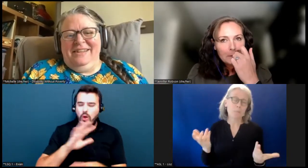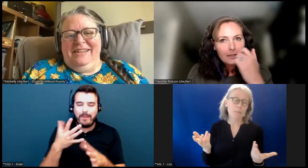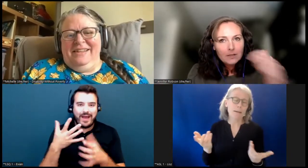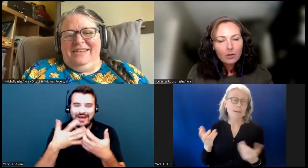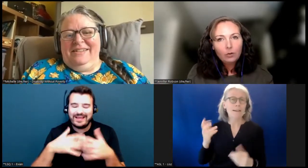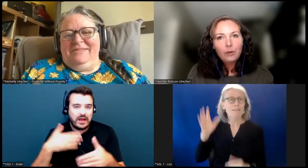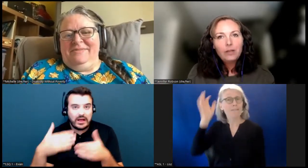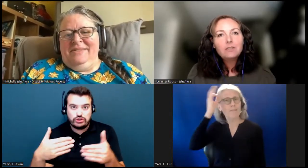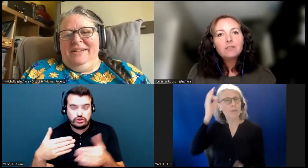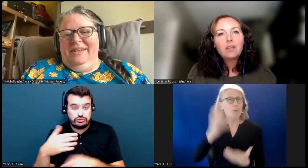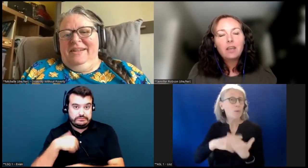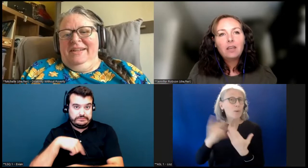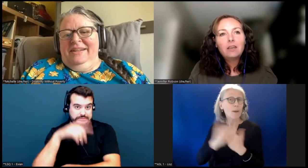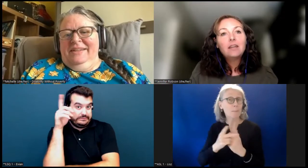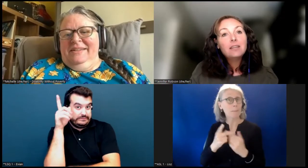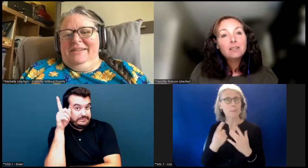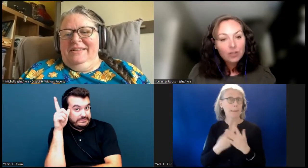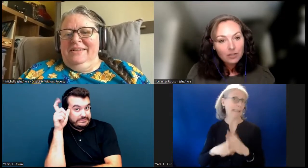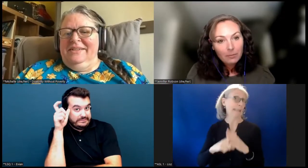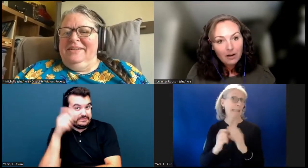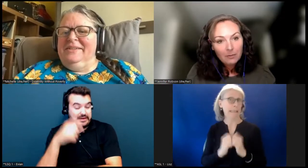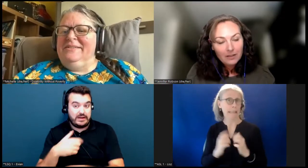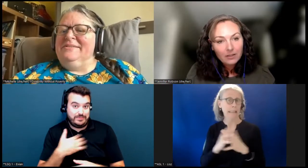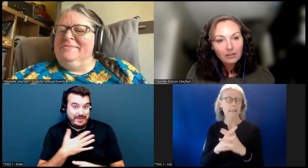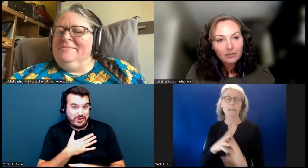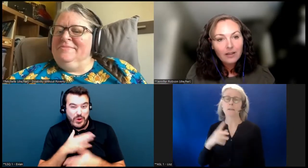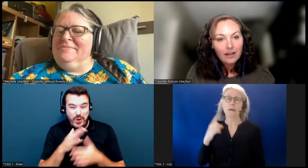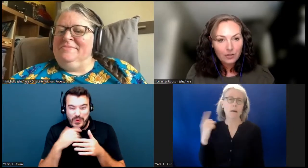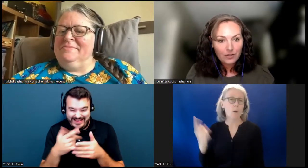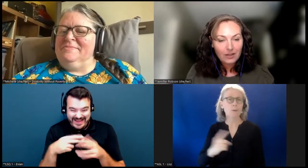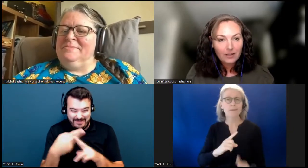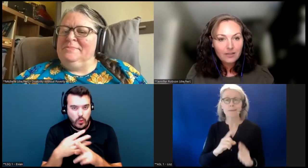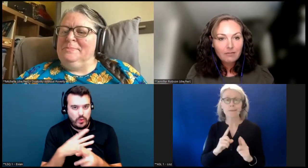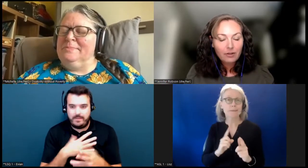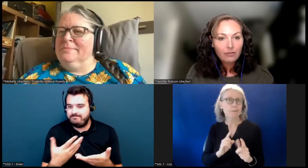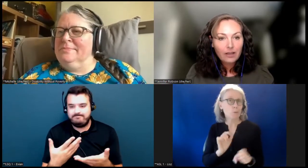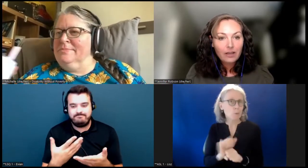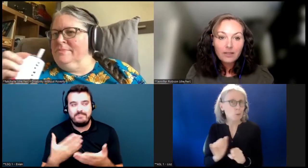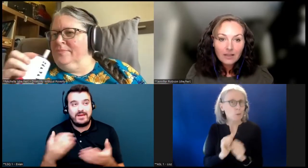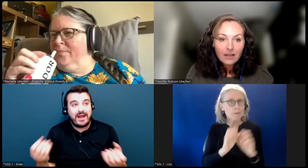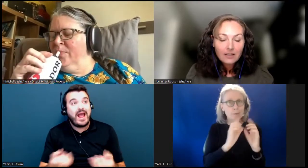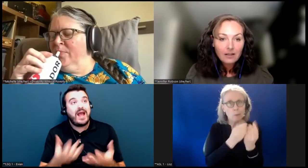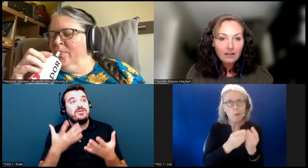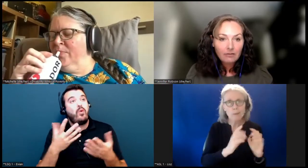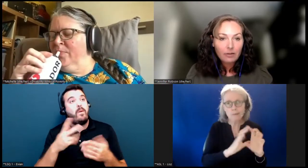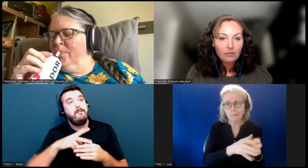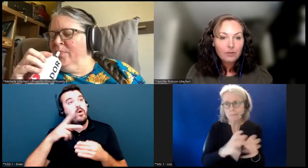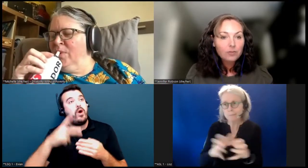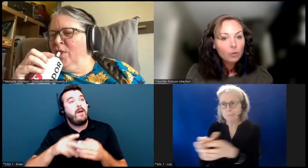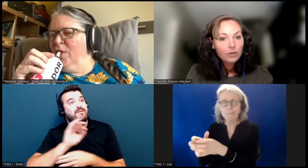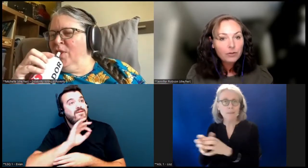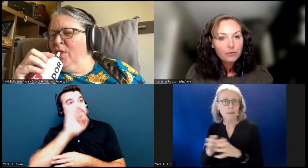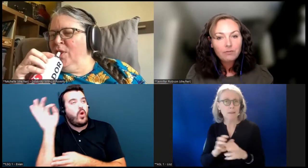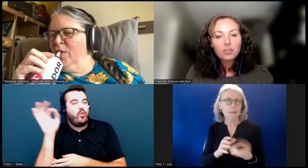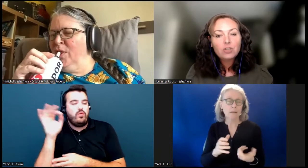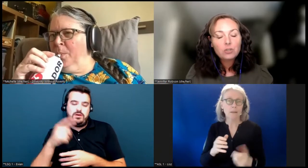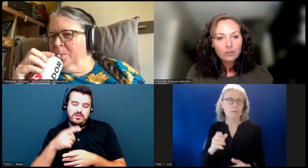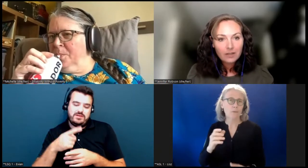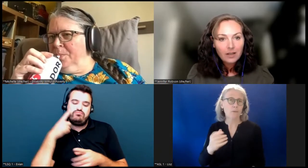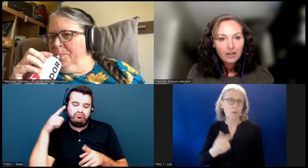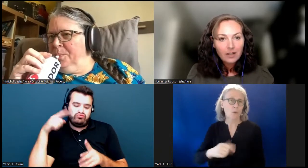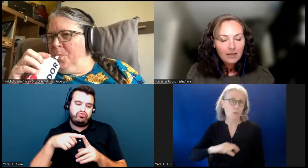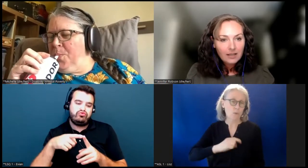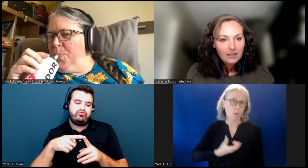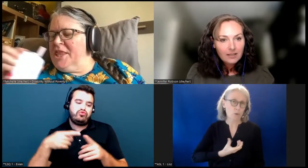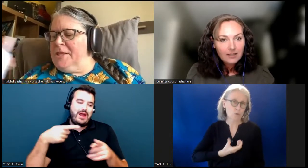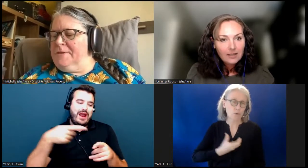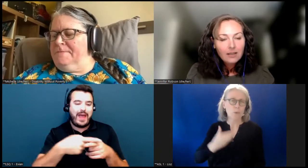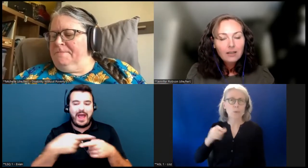IS ALWAYS AN INTERDEPARTMENTAL EXERCISE INVOLVING -- IN THE CASE IT WILL INVOLVE MINISTER QUALTROUGH